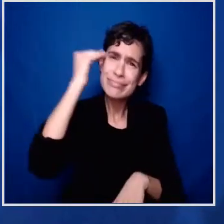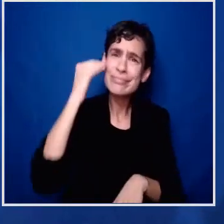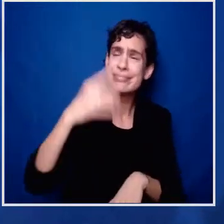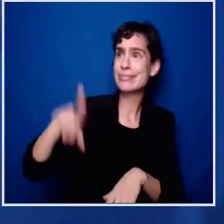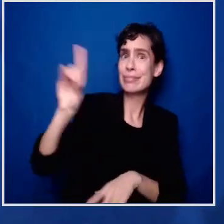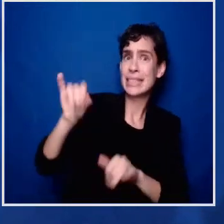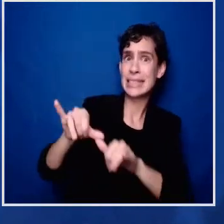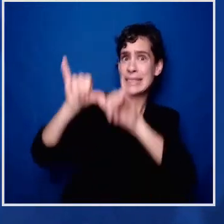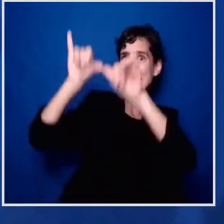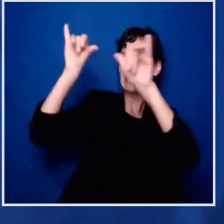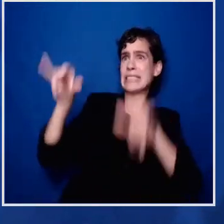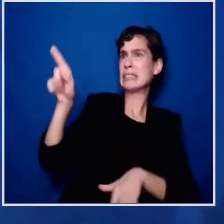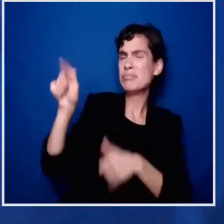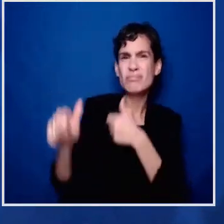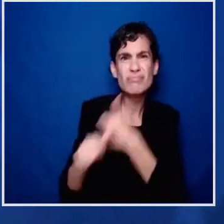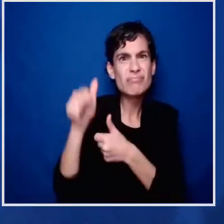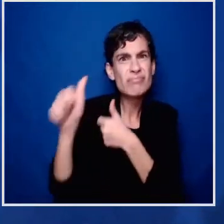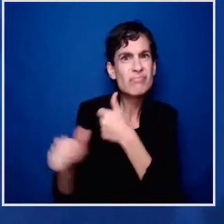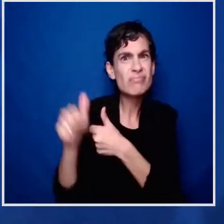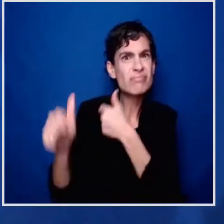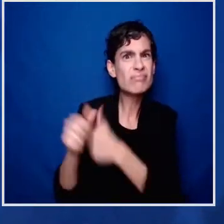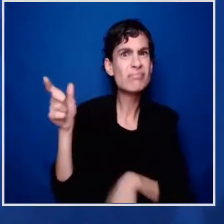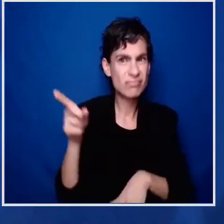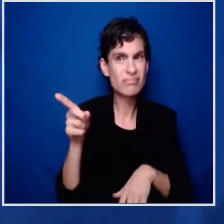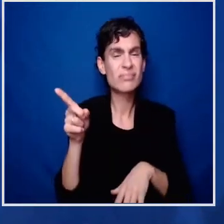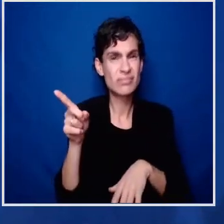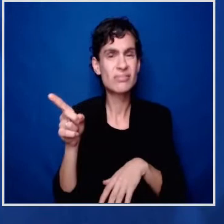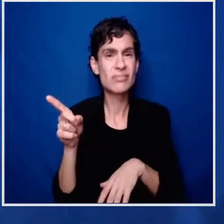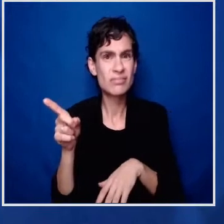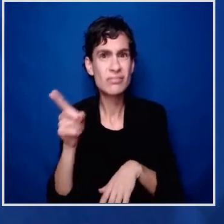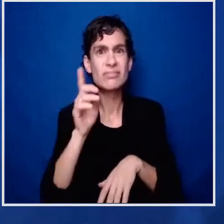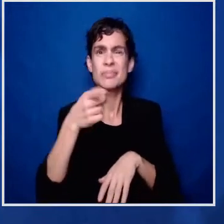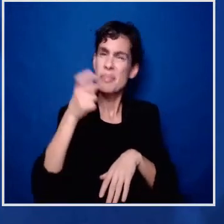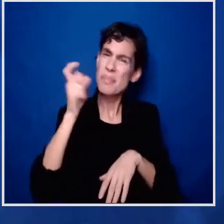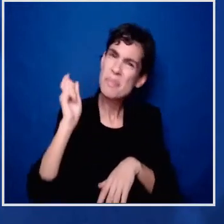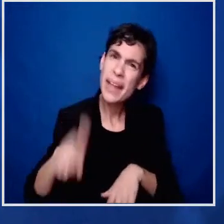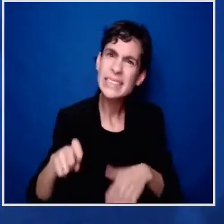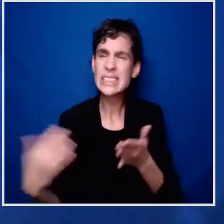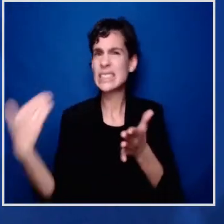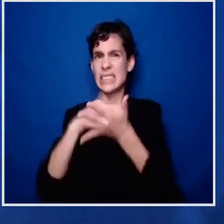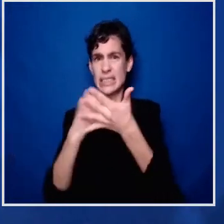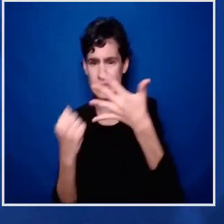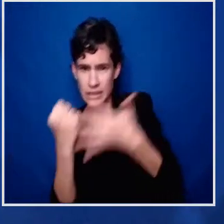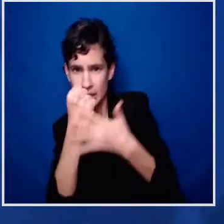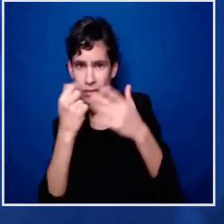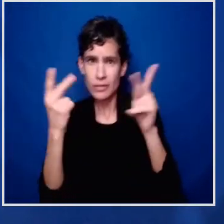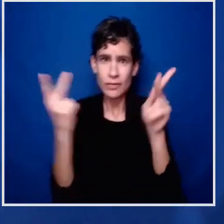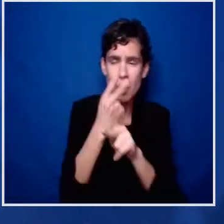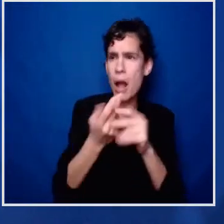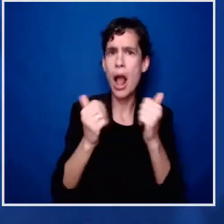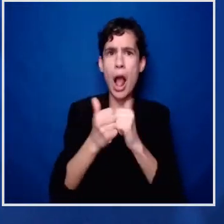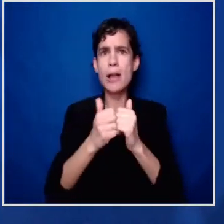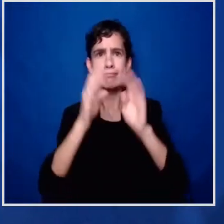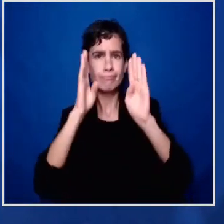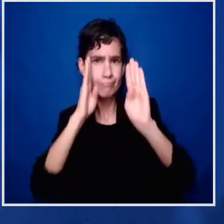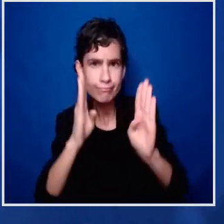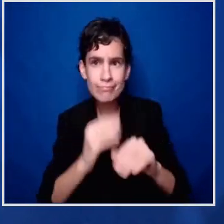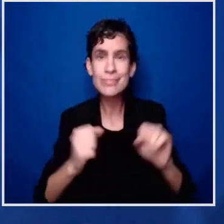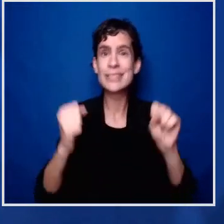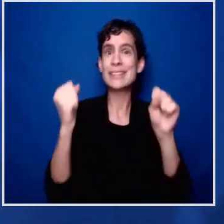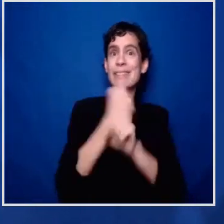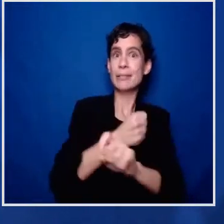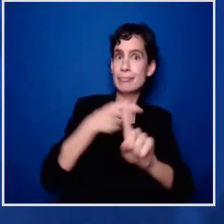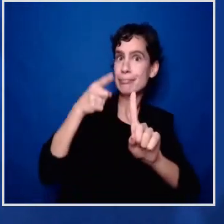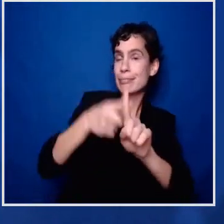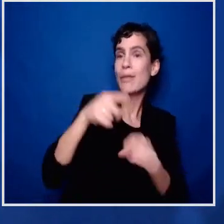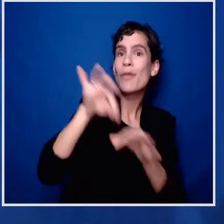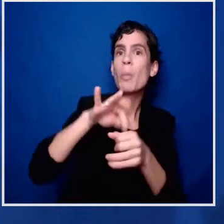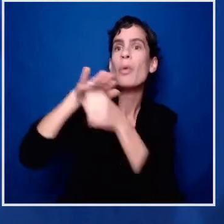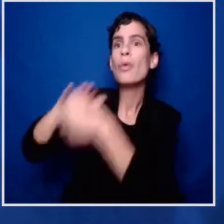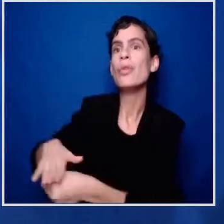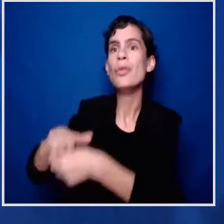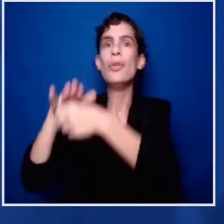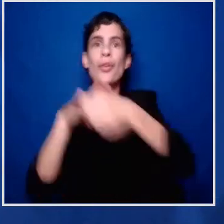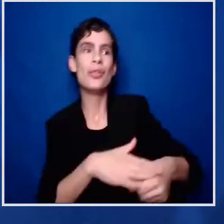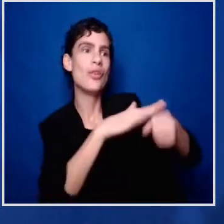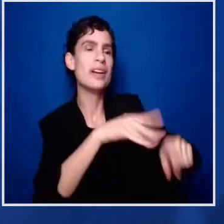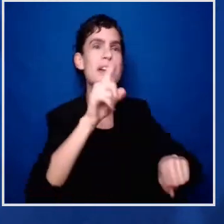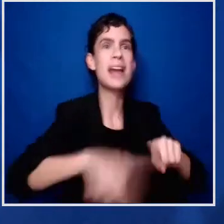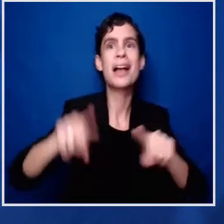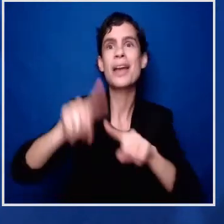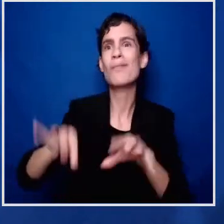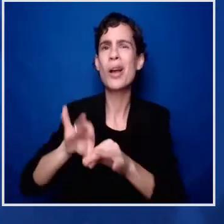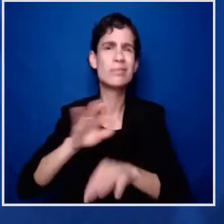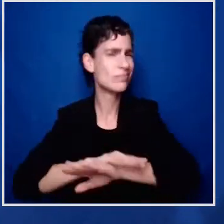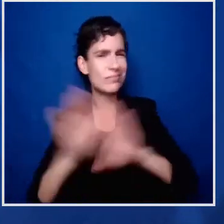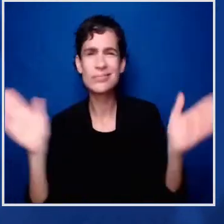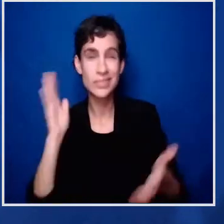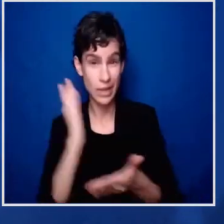LET US ALSO TAKE UP HOPE AND